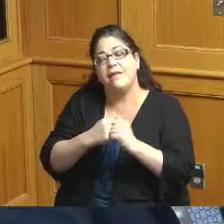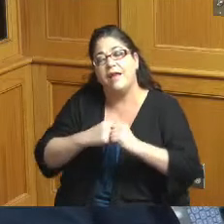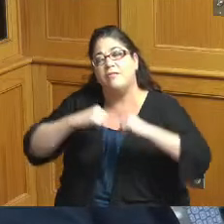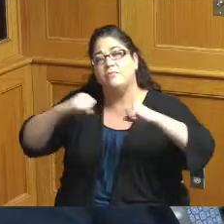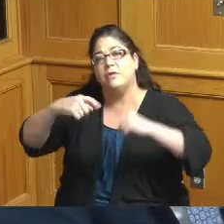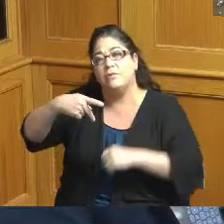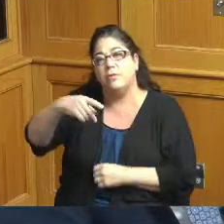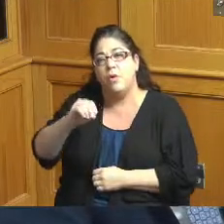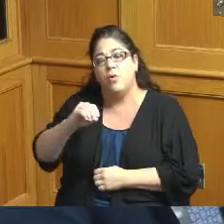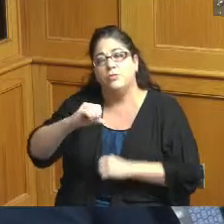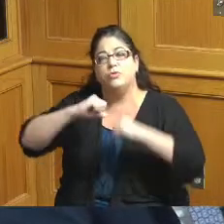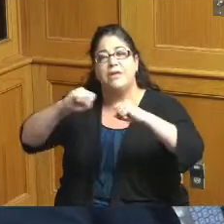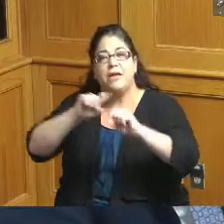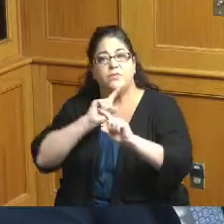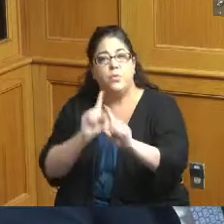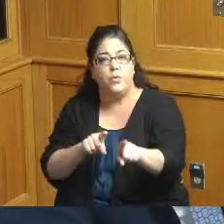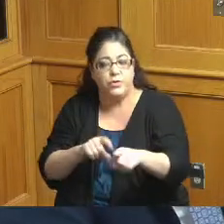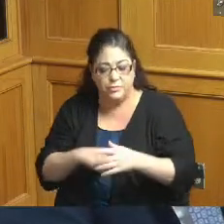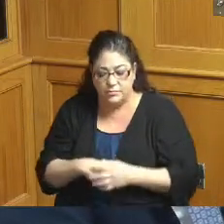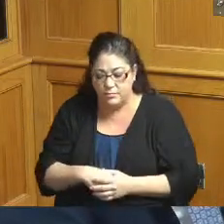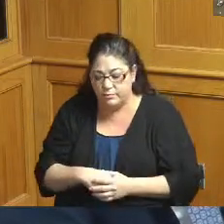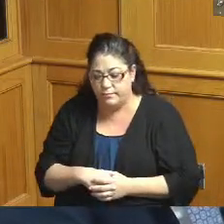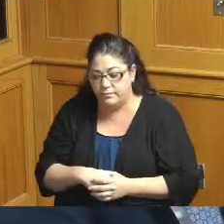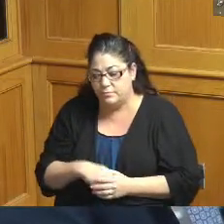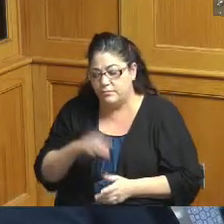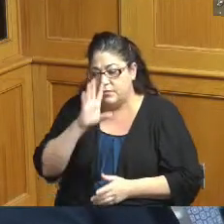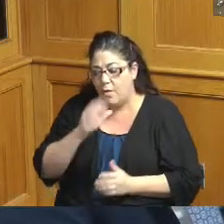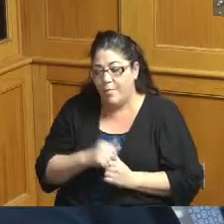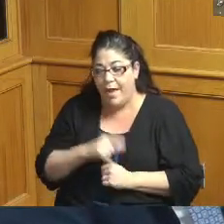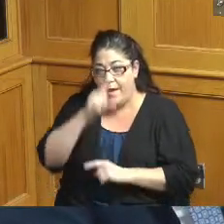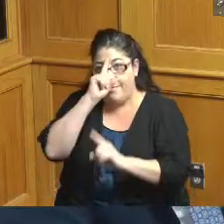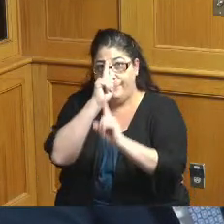eyewitness break to you briefly about our mission to provide greater access to justice